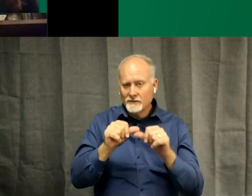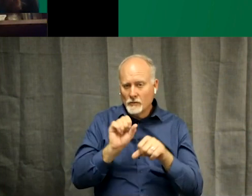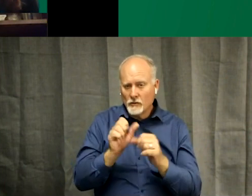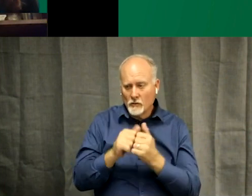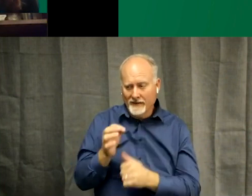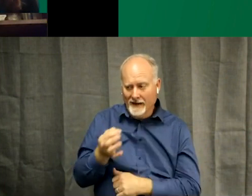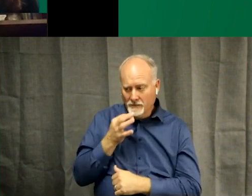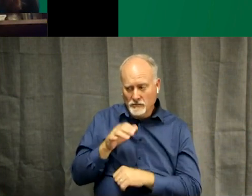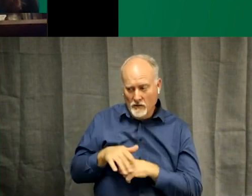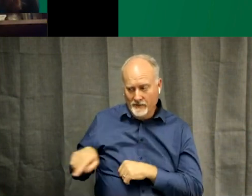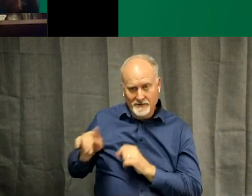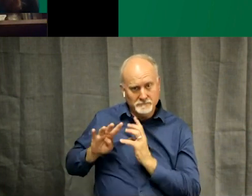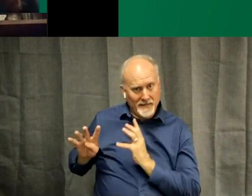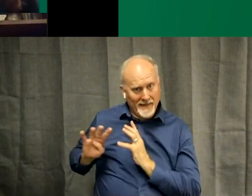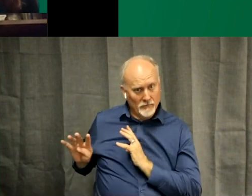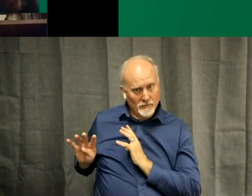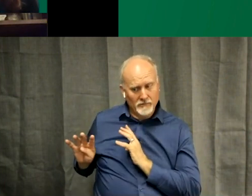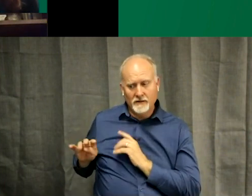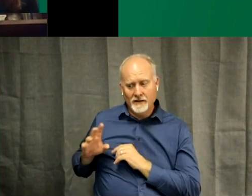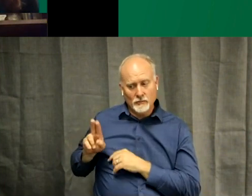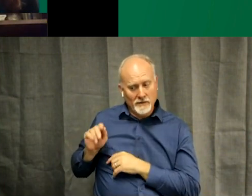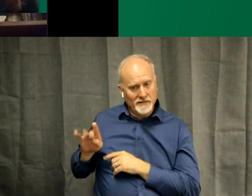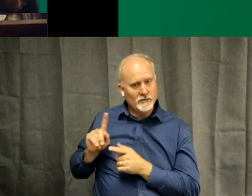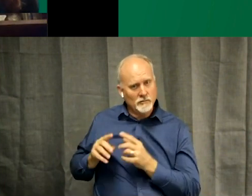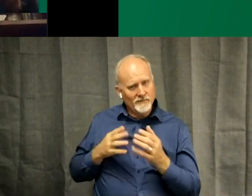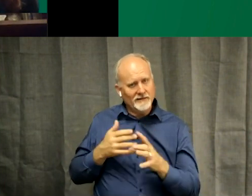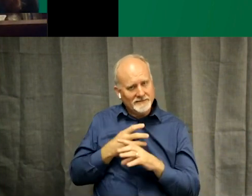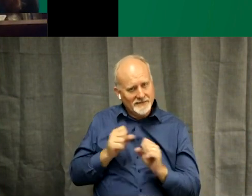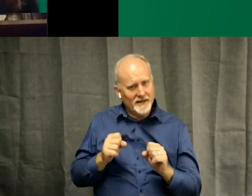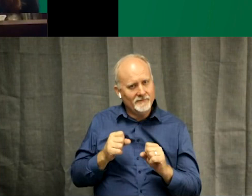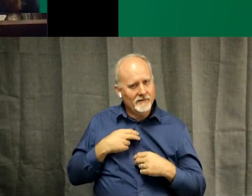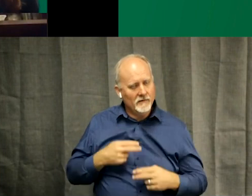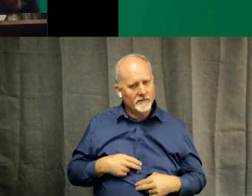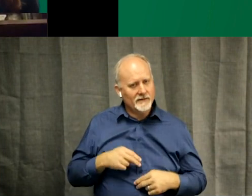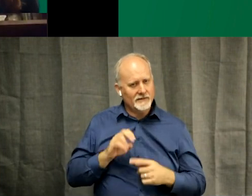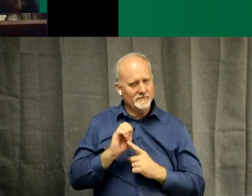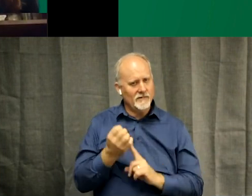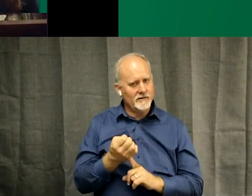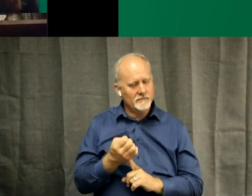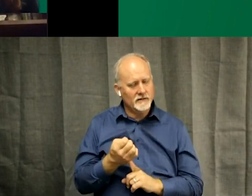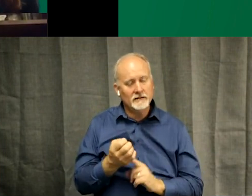this panel and at uab in providing a healthy and safe campus environment and again assisting you